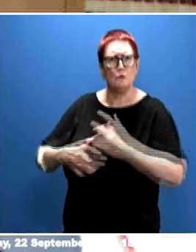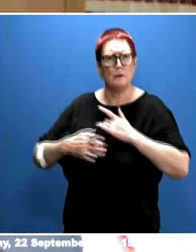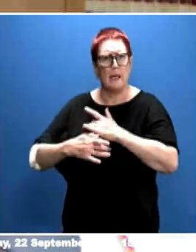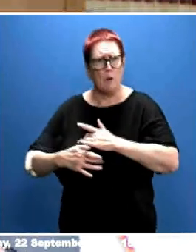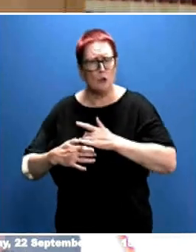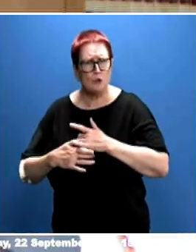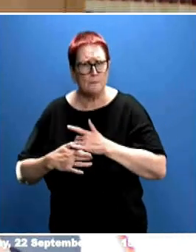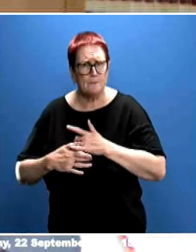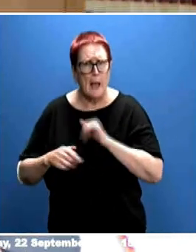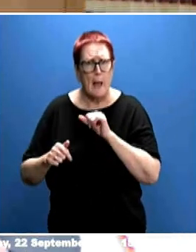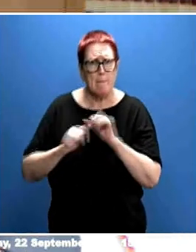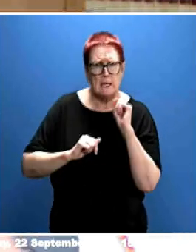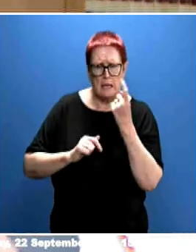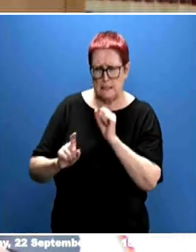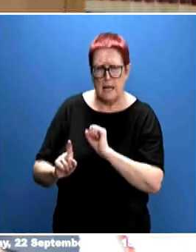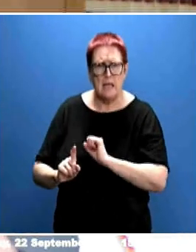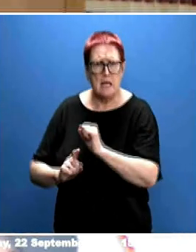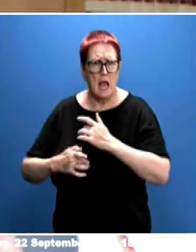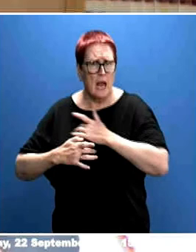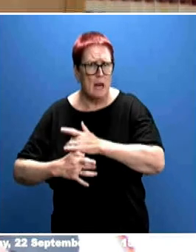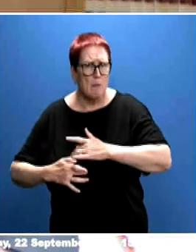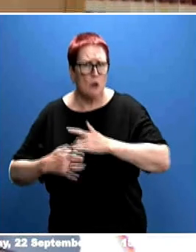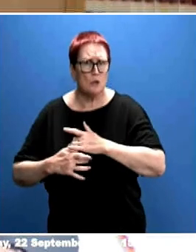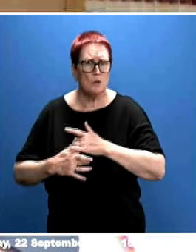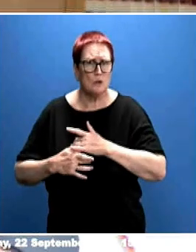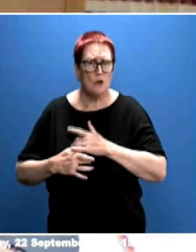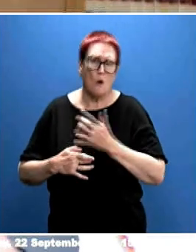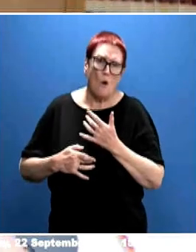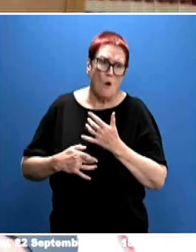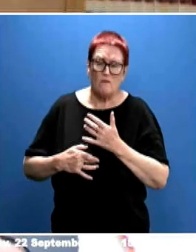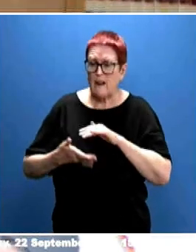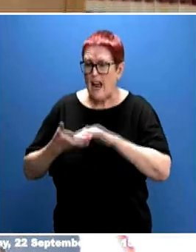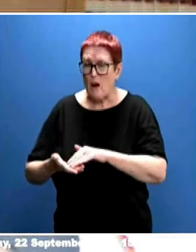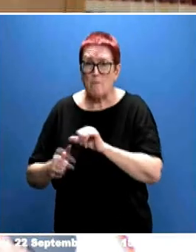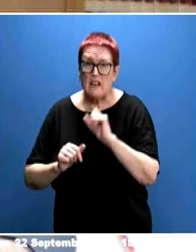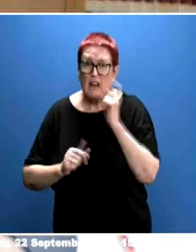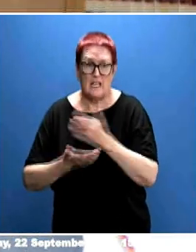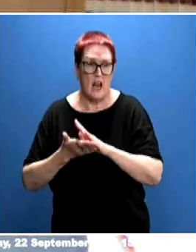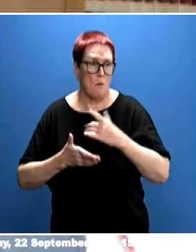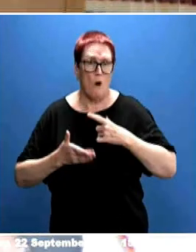some of their at times explosive behaviours, so that therapeutic care